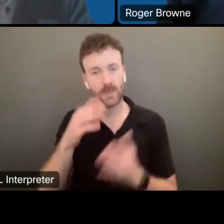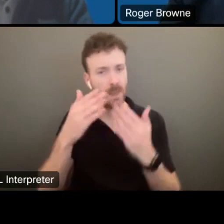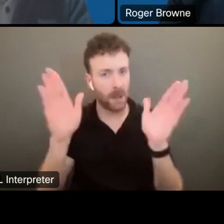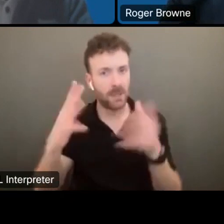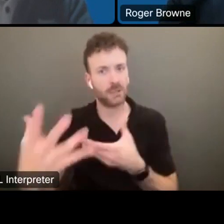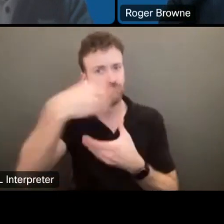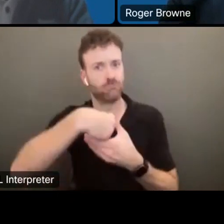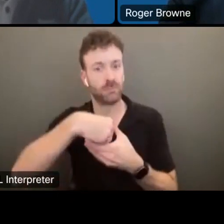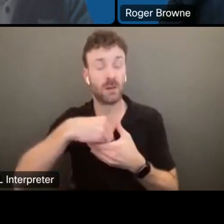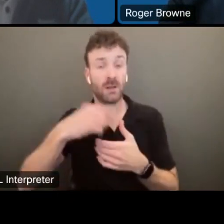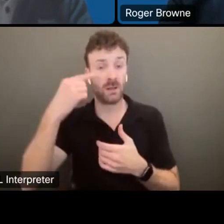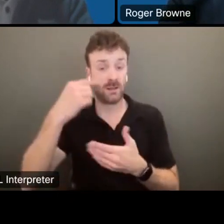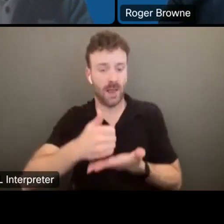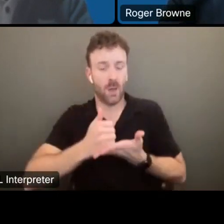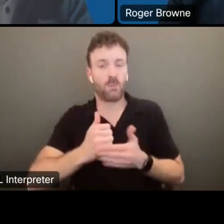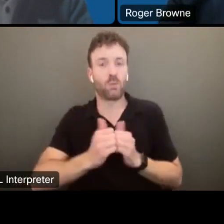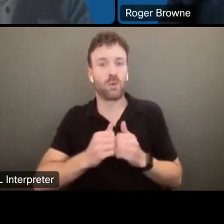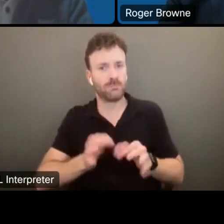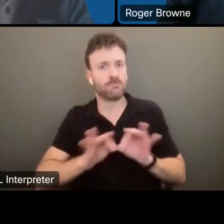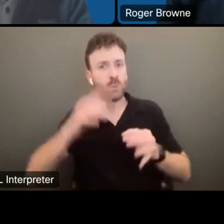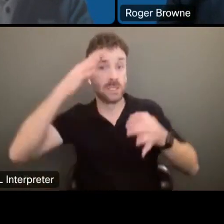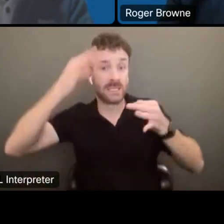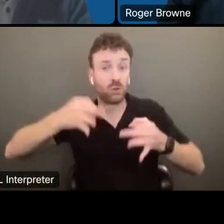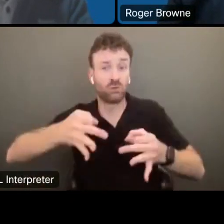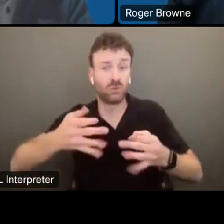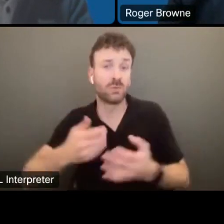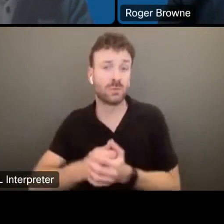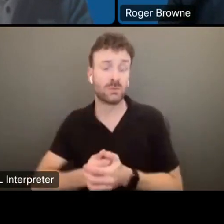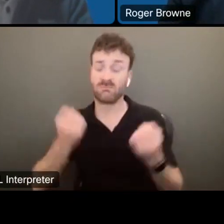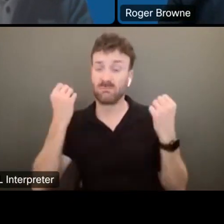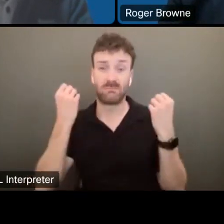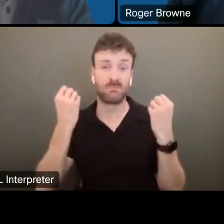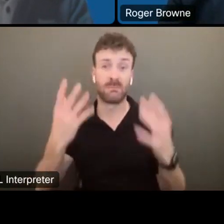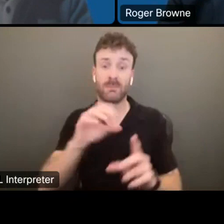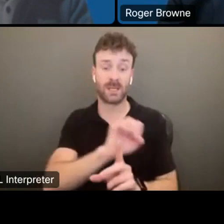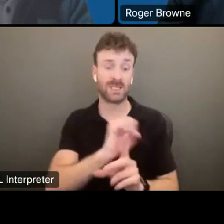of these decisions, the more critical ones. There's many situations where they're easy